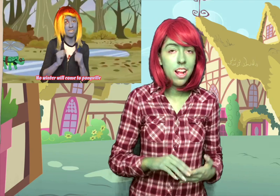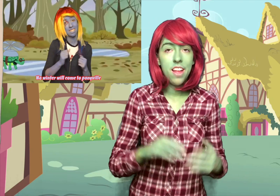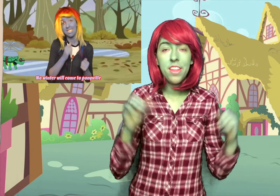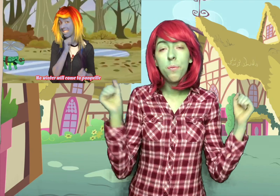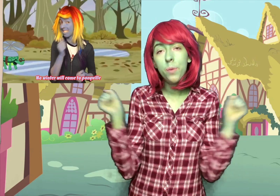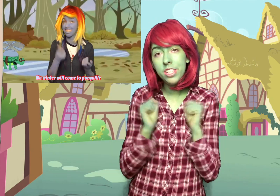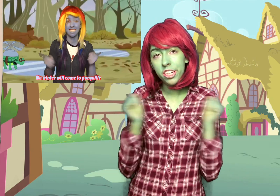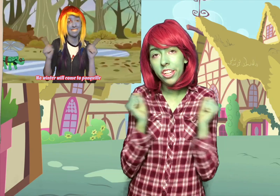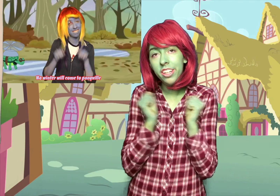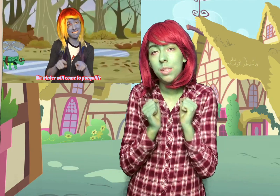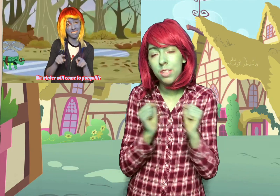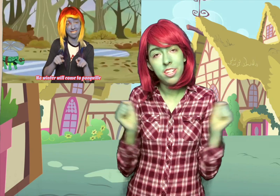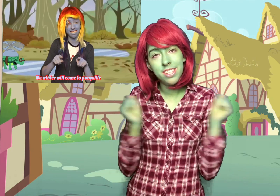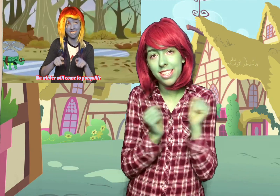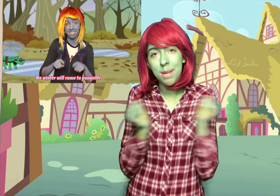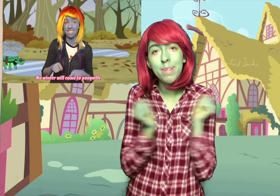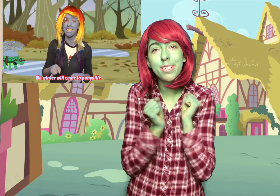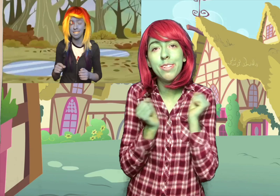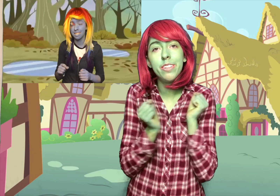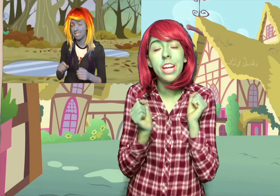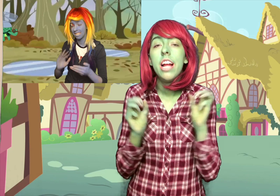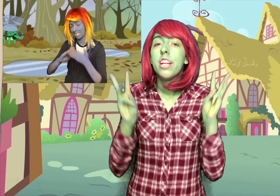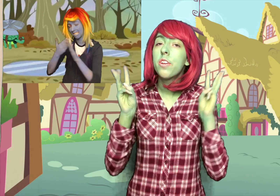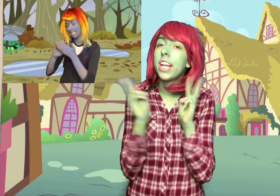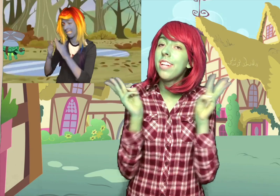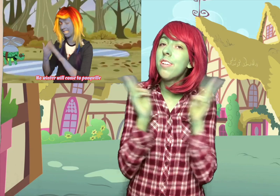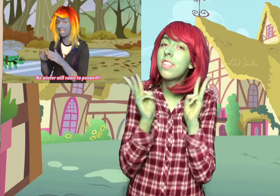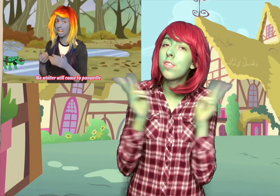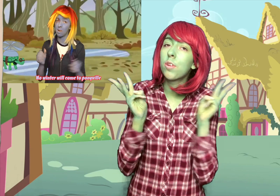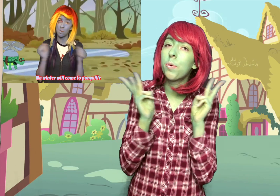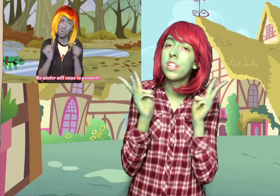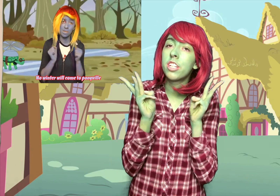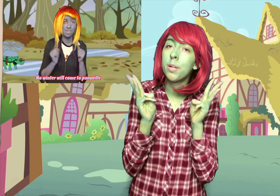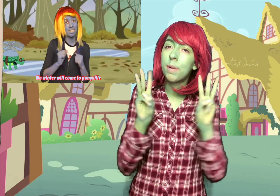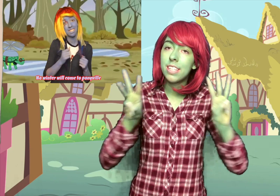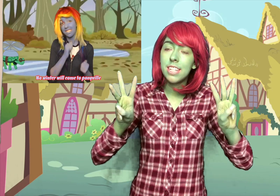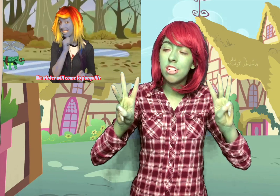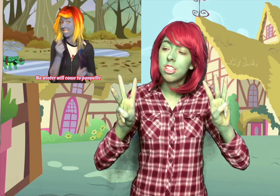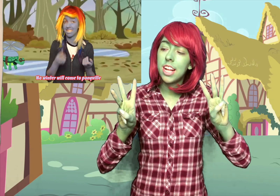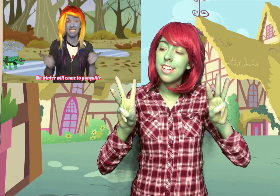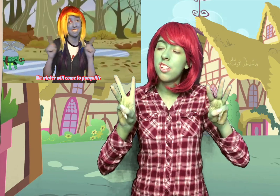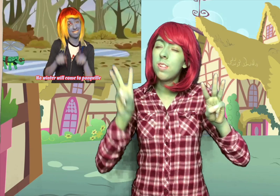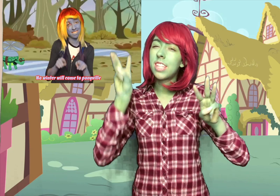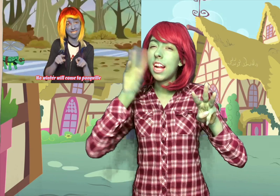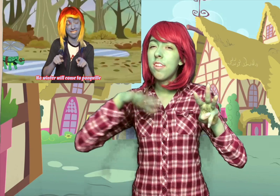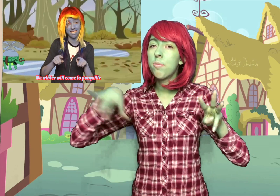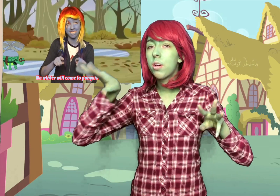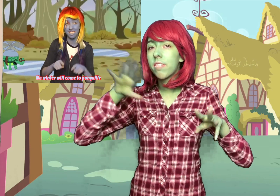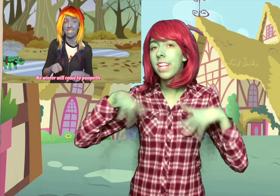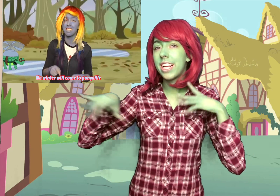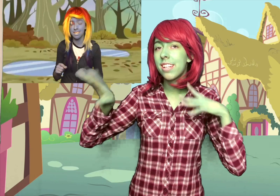and then winter which is the same as cold you can use this for winter but it's initialized so it's kind of more of like